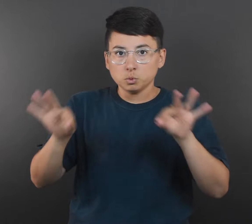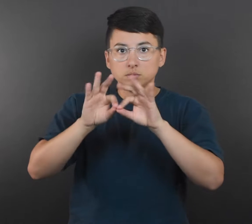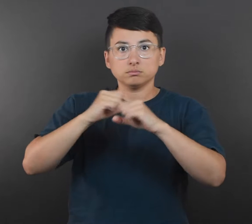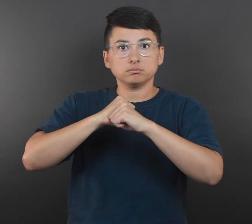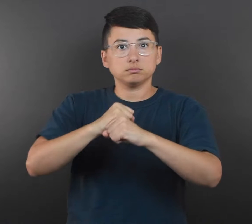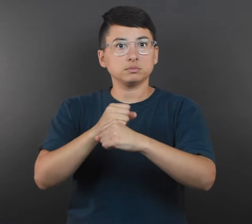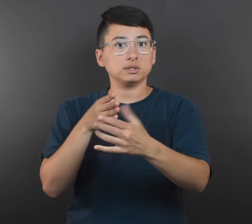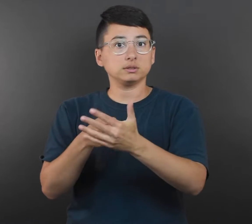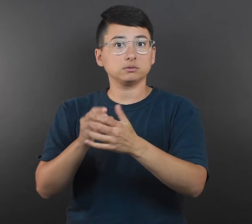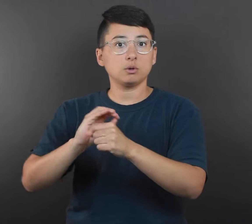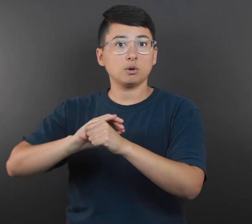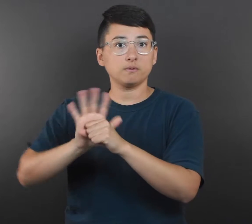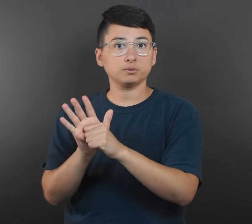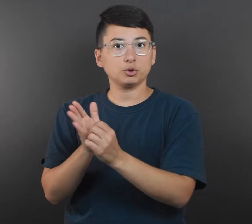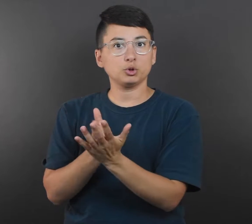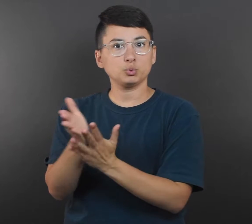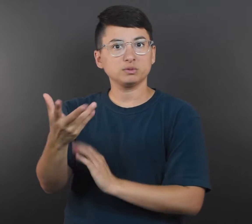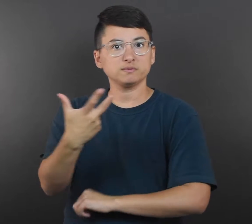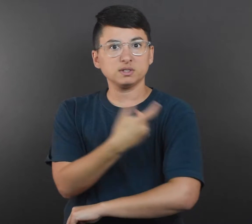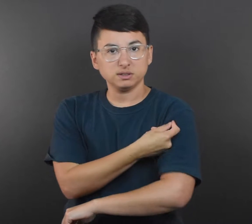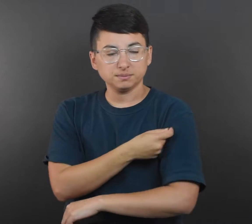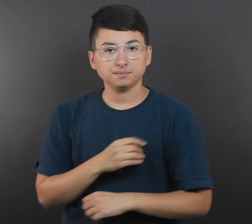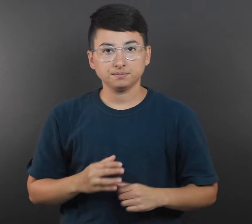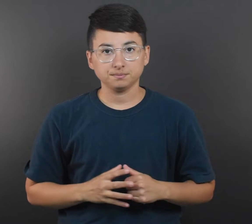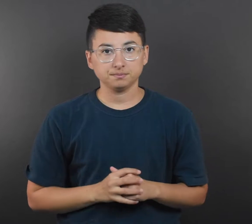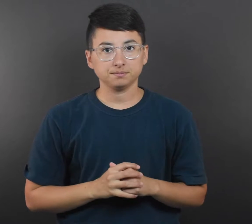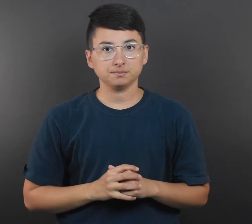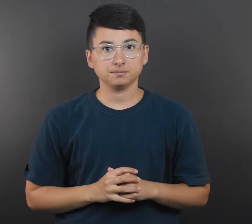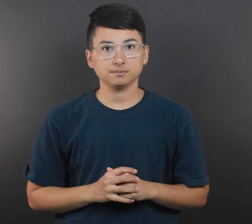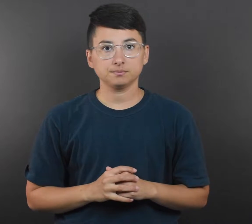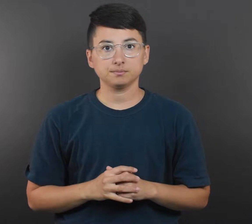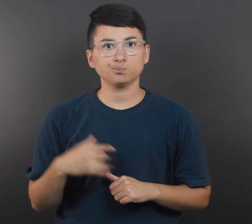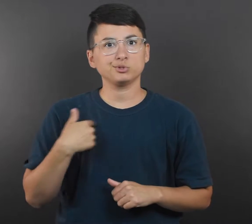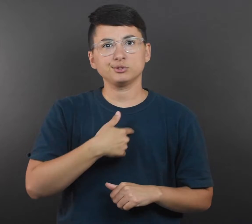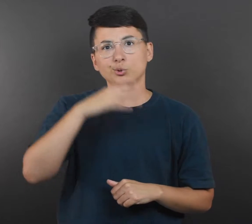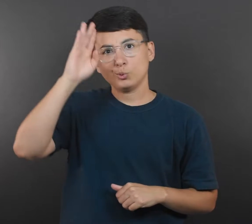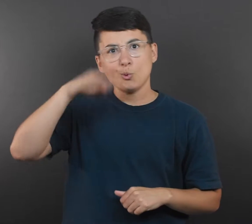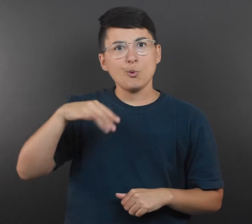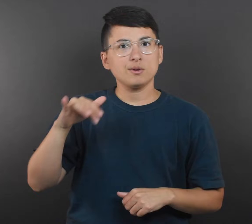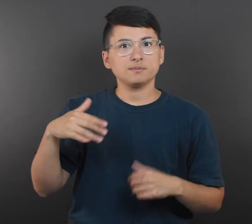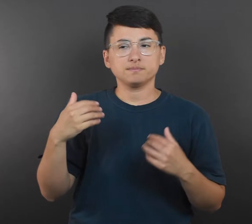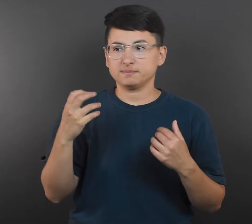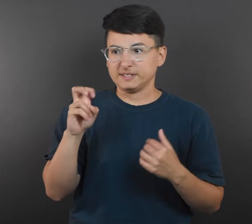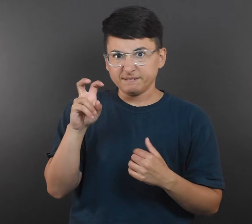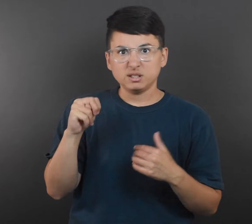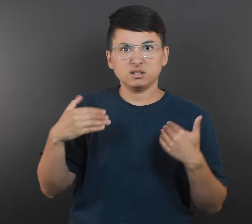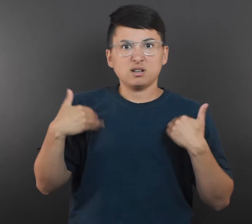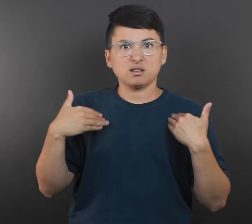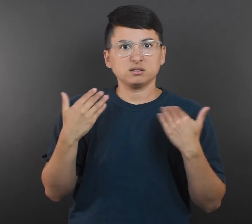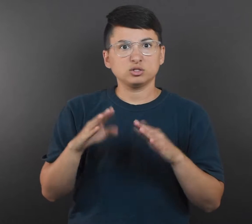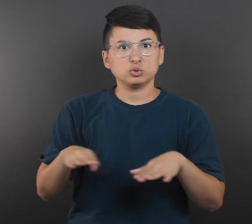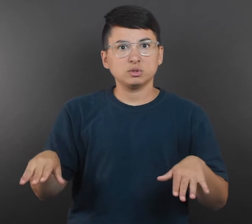of Health Jan Malcolm. “We know that even young children can get very sick from this virus,